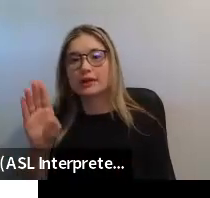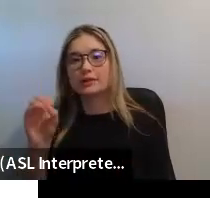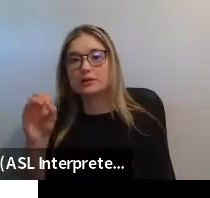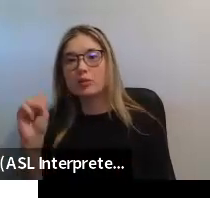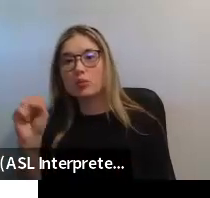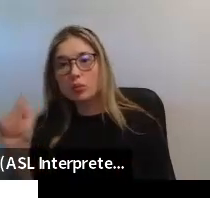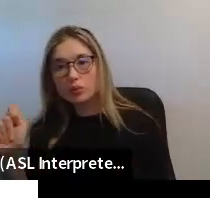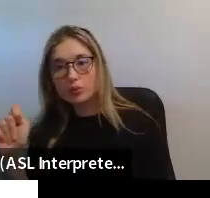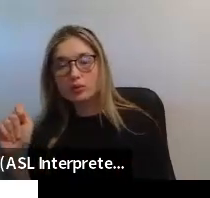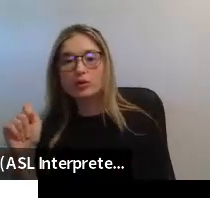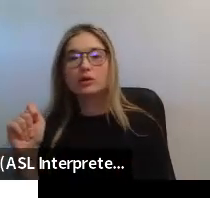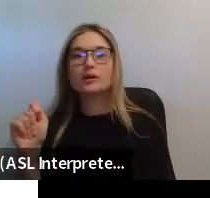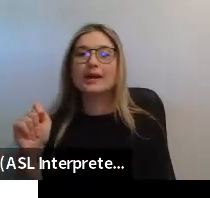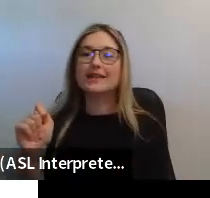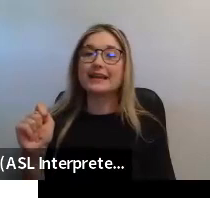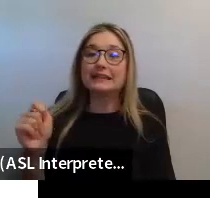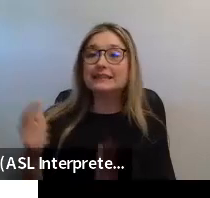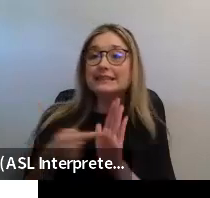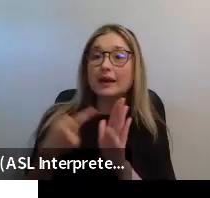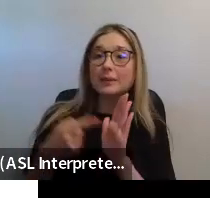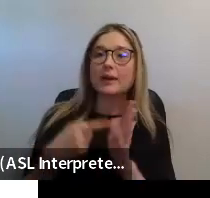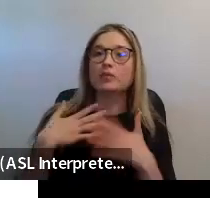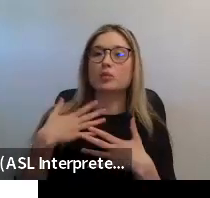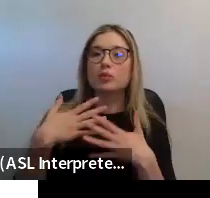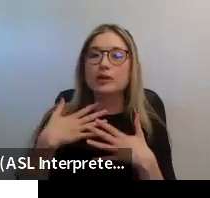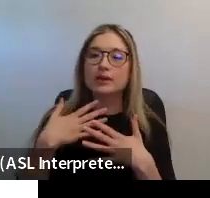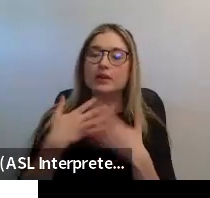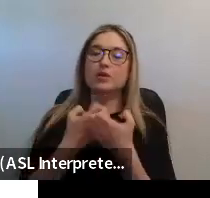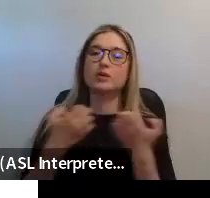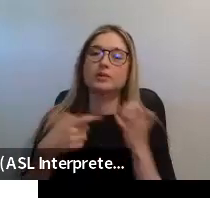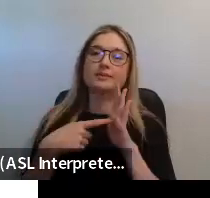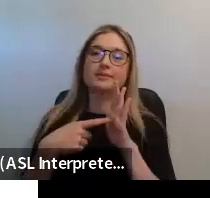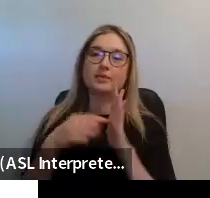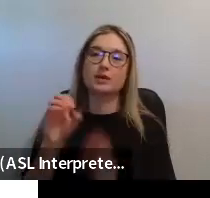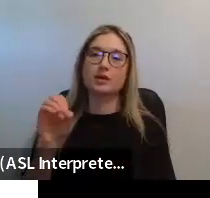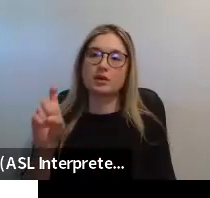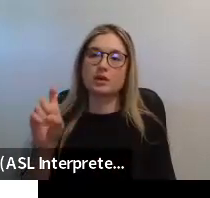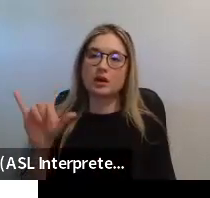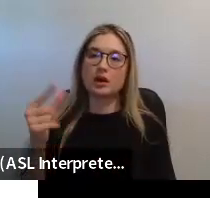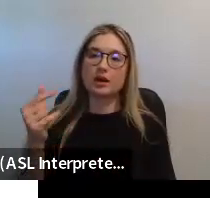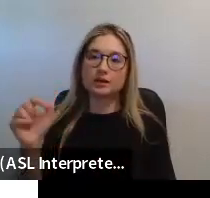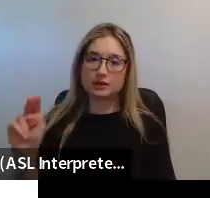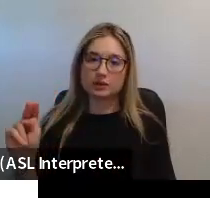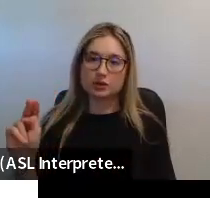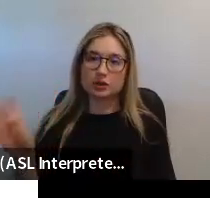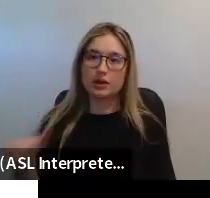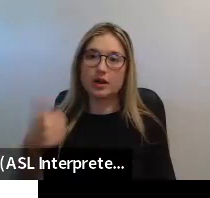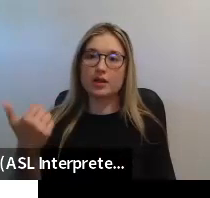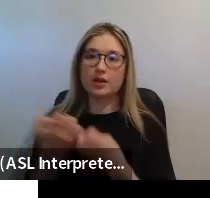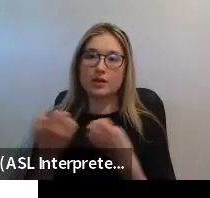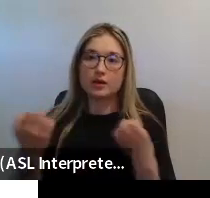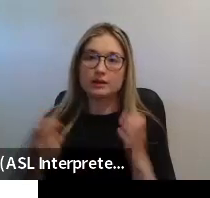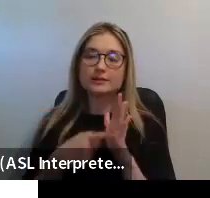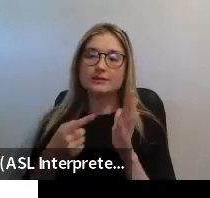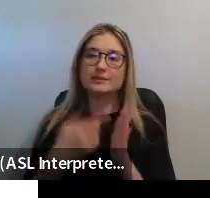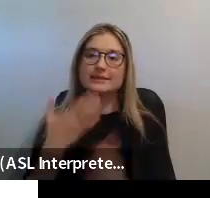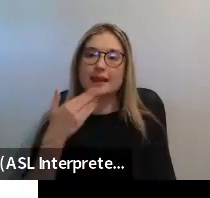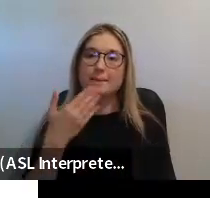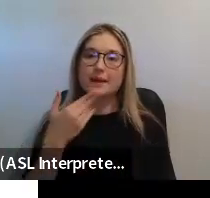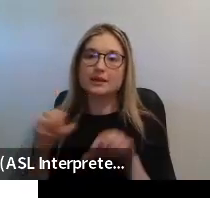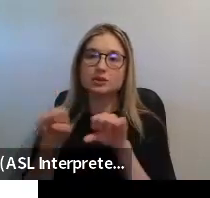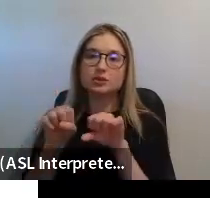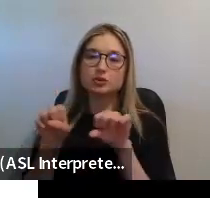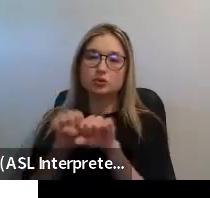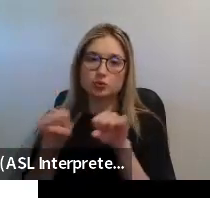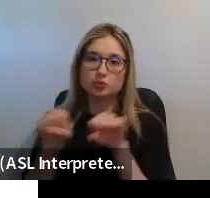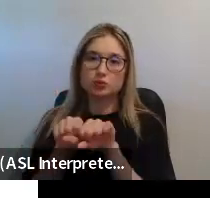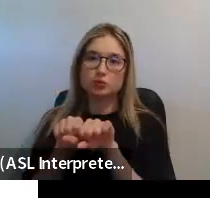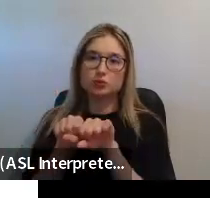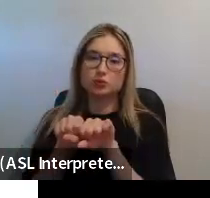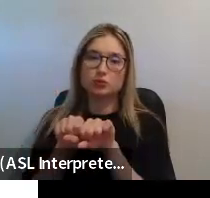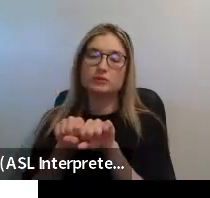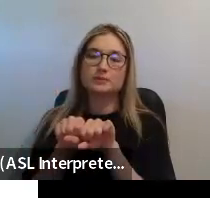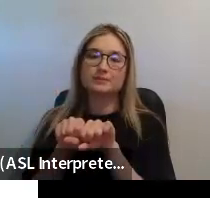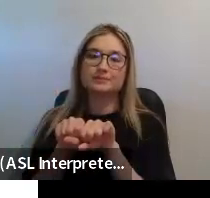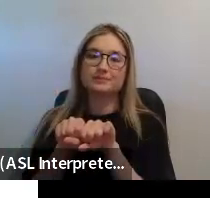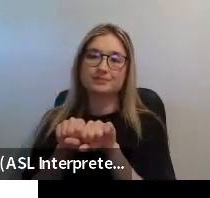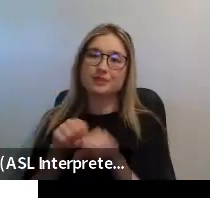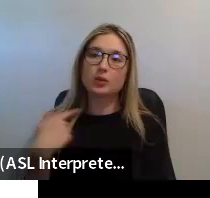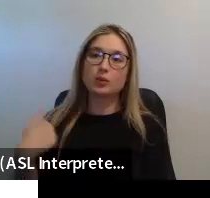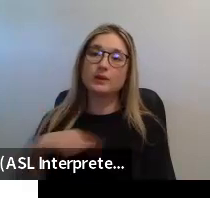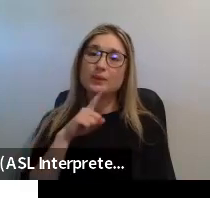boost, and then less common. We get requests for breathing equipment like oxygen or other equipment, and sometimes diabetic shoes, as well.